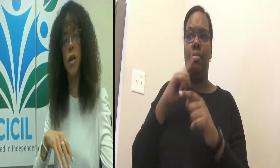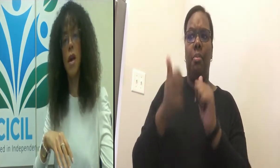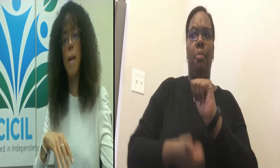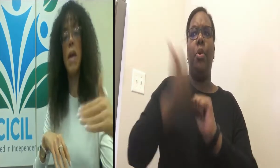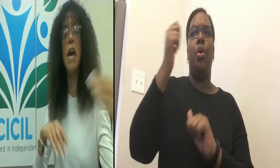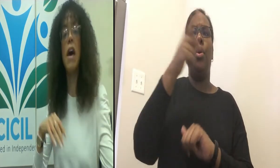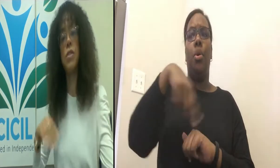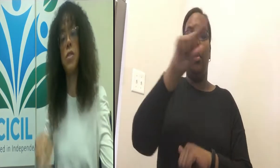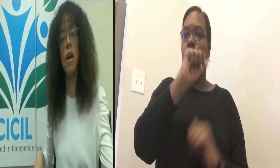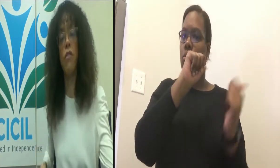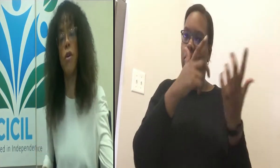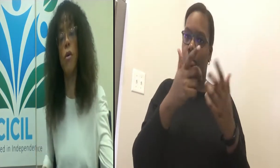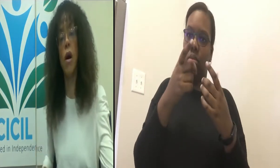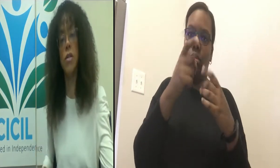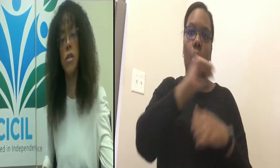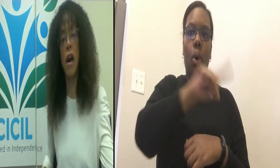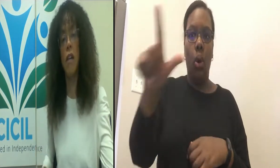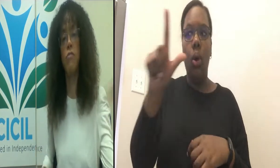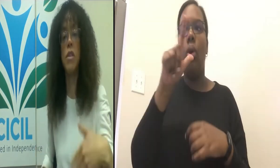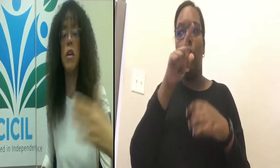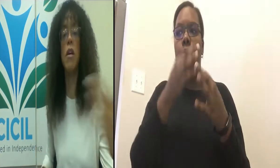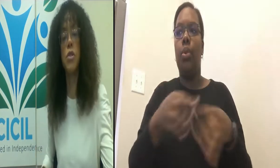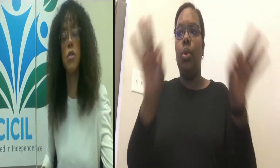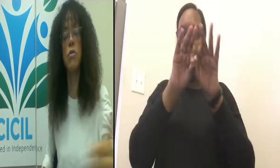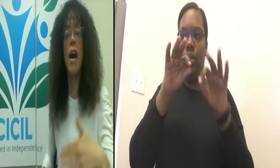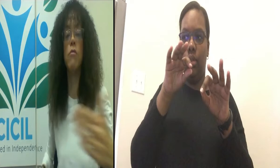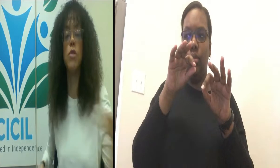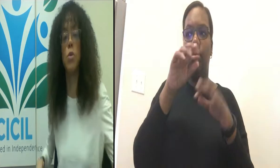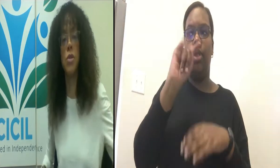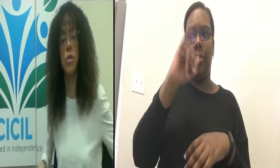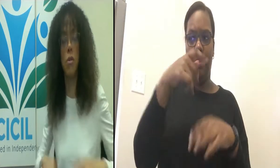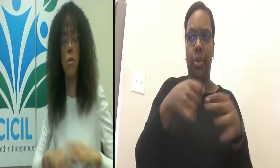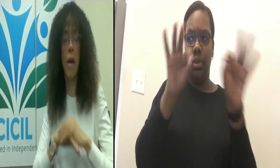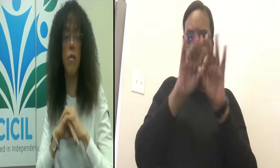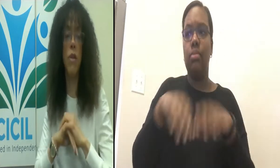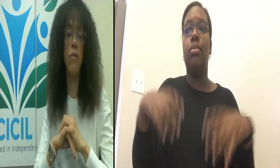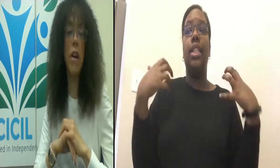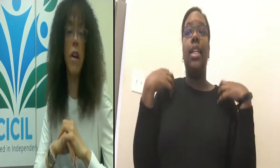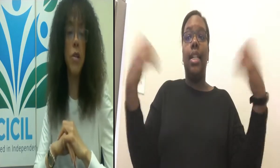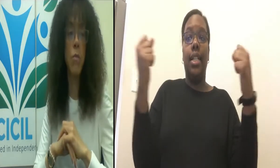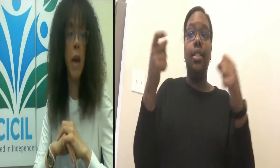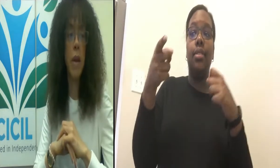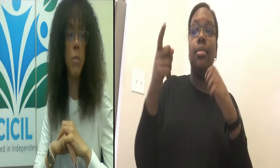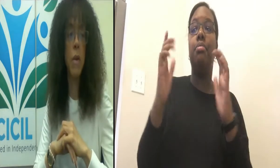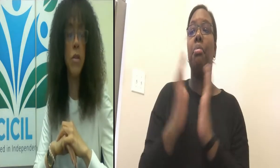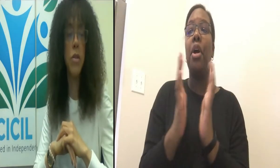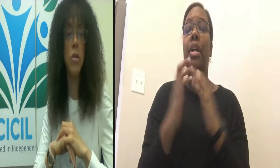dollars or less. Larger healthy organizations may have a CFO on staff